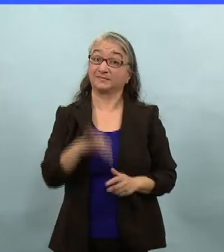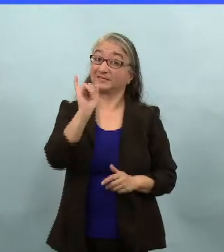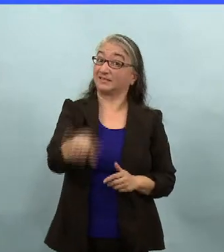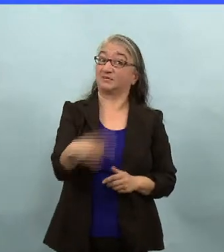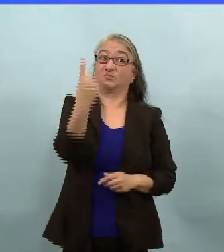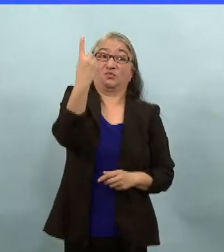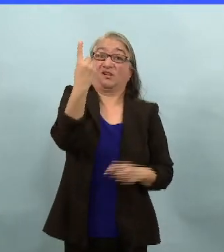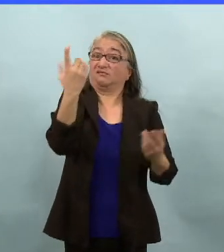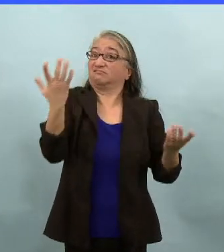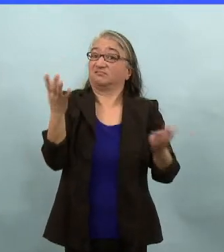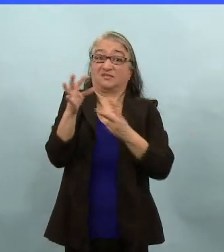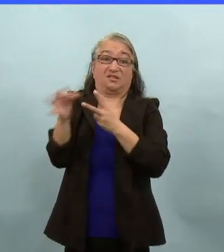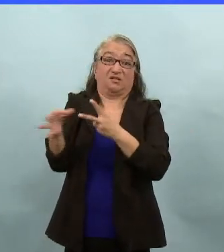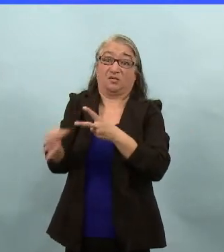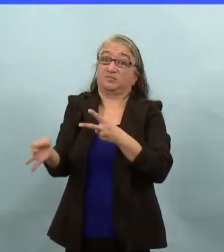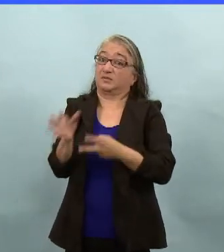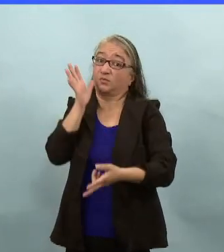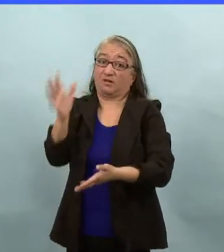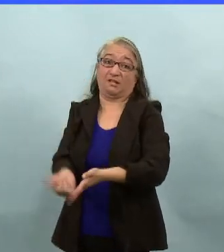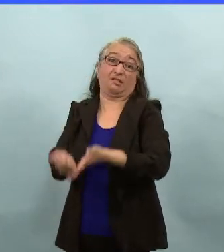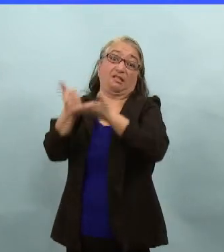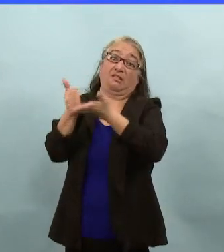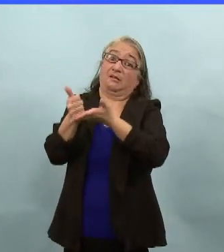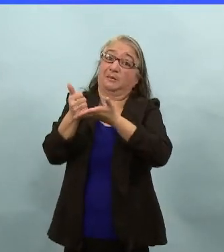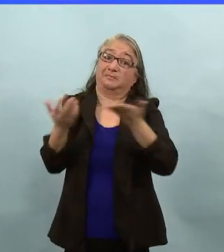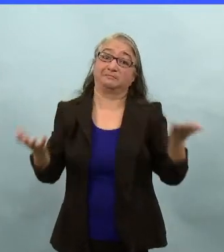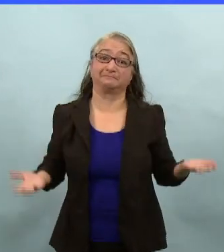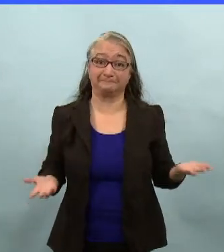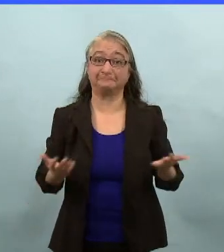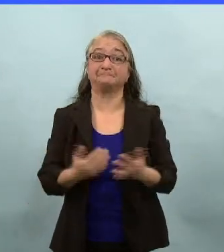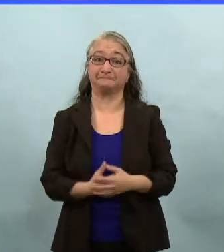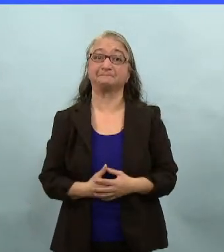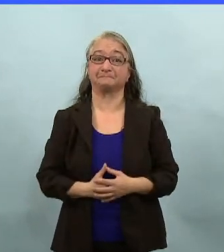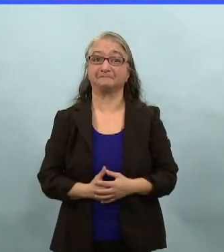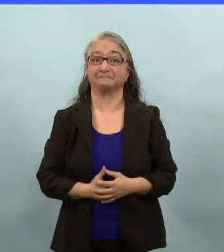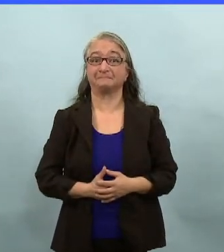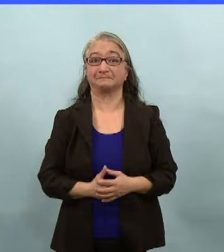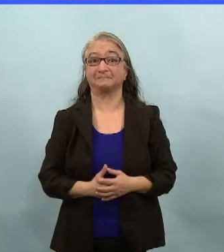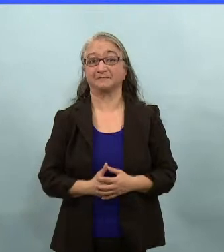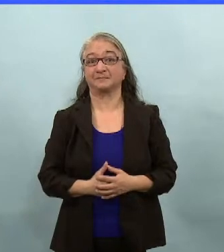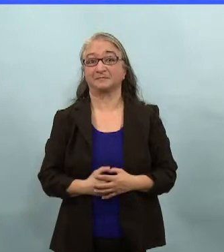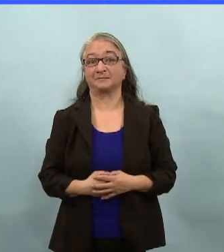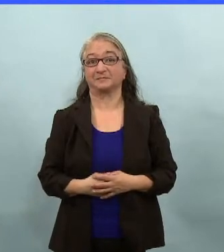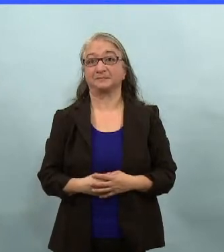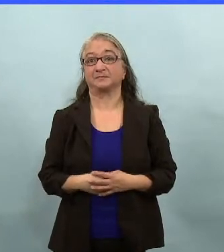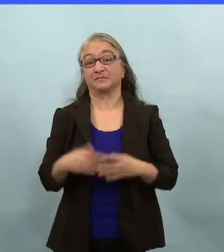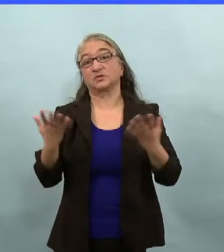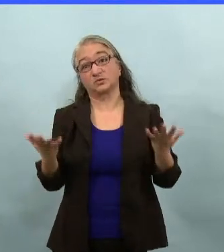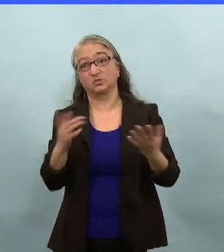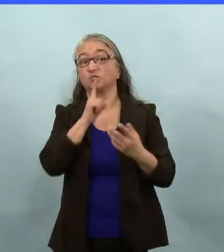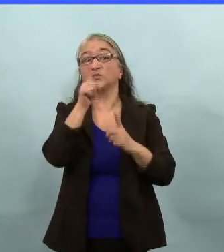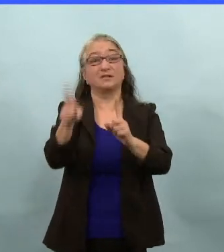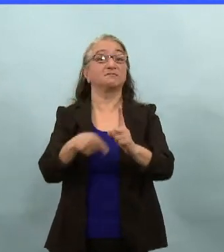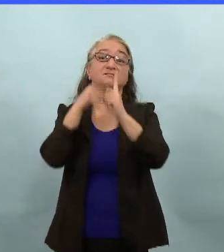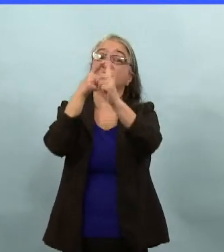capacity but our focus to answer your question is to ensure manitobans get care here in manitoba